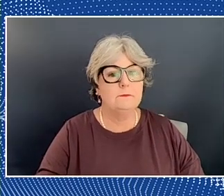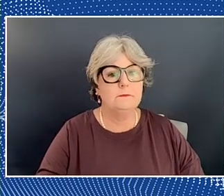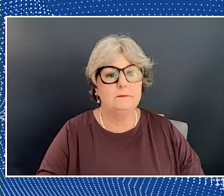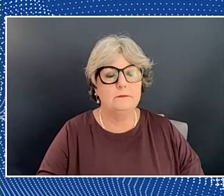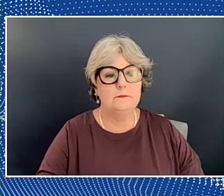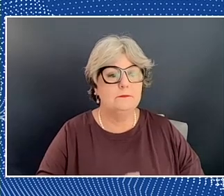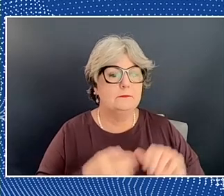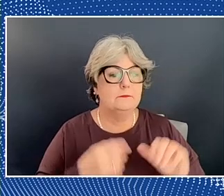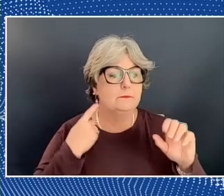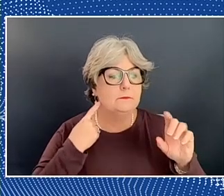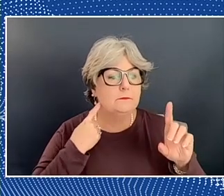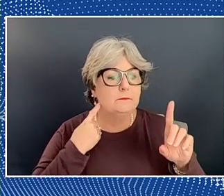Alright, Dorien, can you hear me?